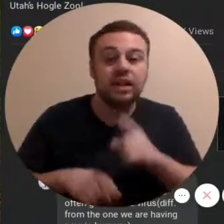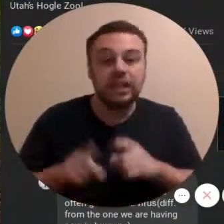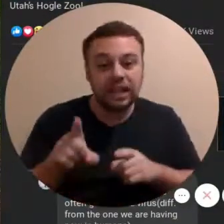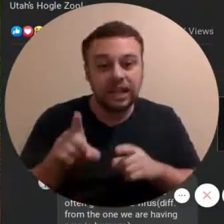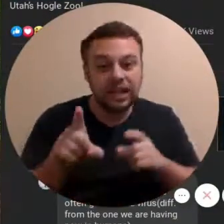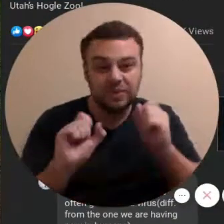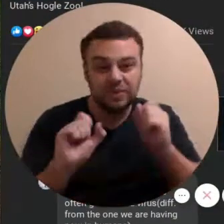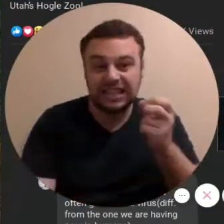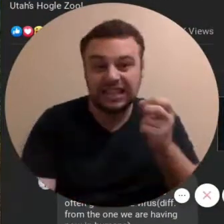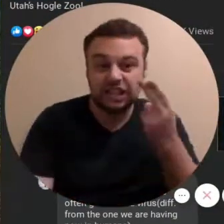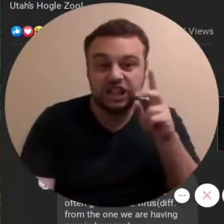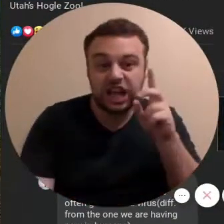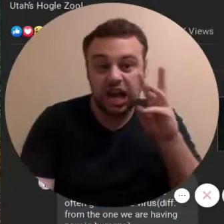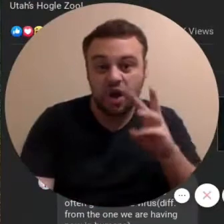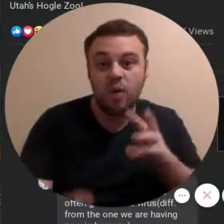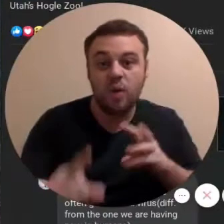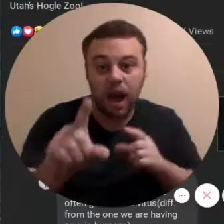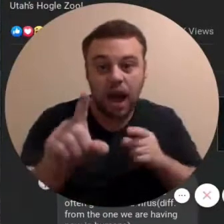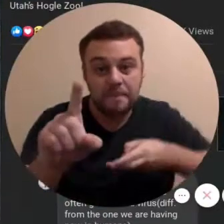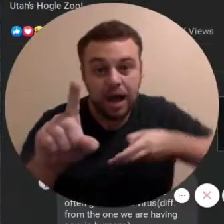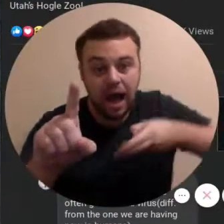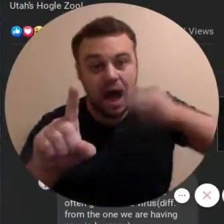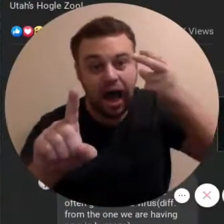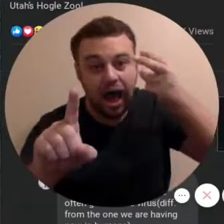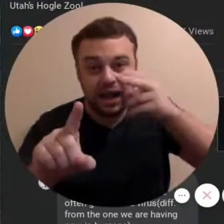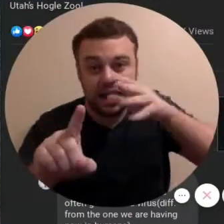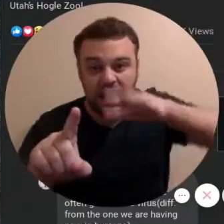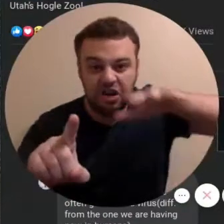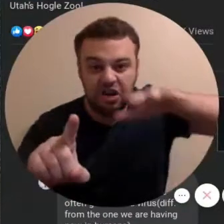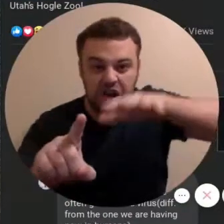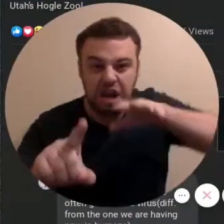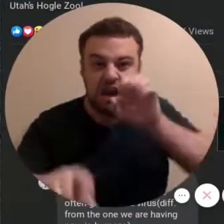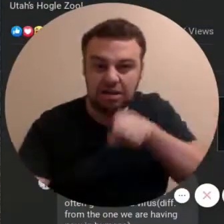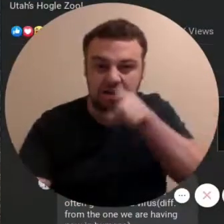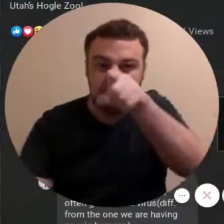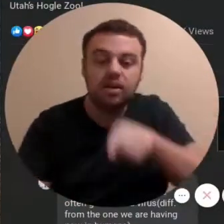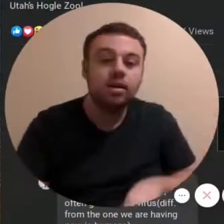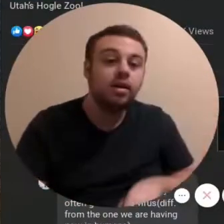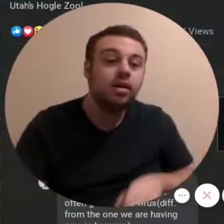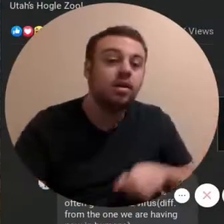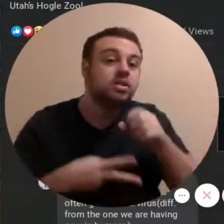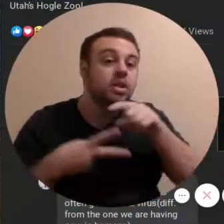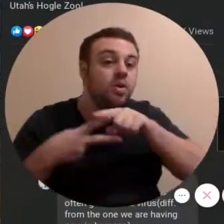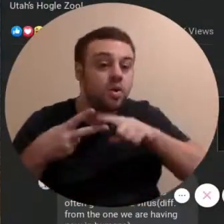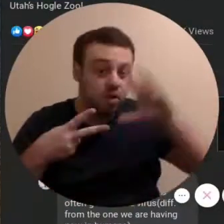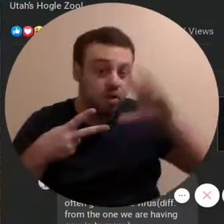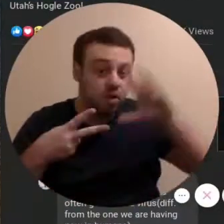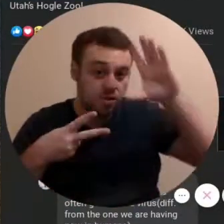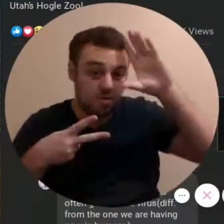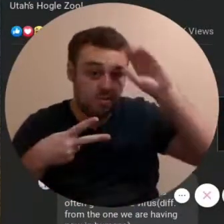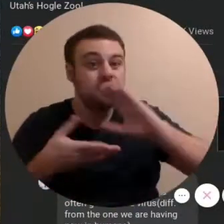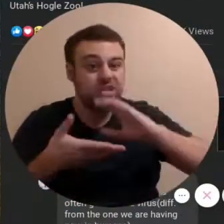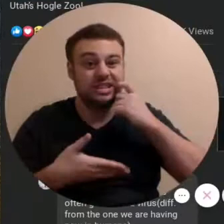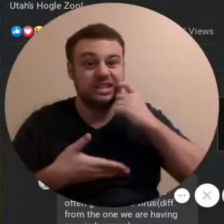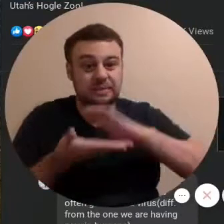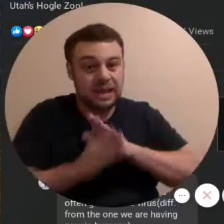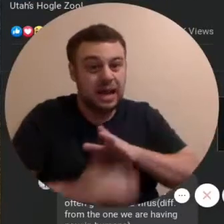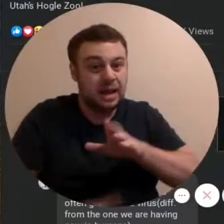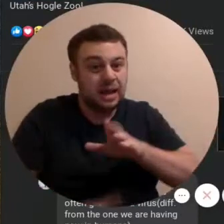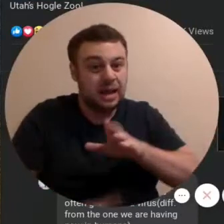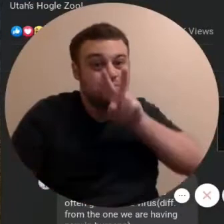Gwen: Shadow and Rusty just turned 2 years old in March, and the girls- Maple and Autumn, just turned 3